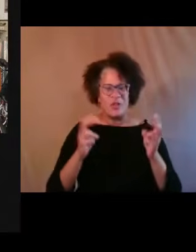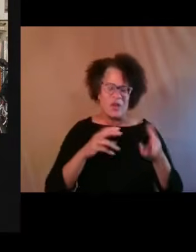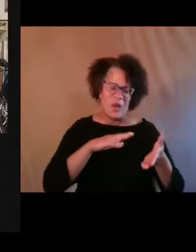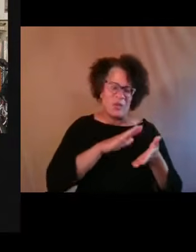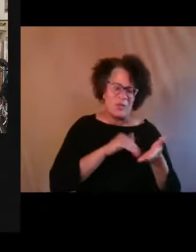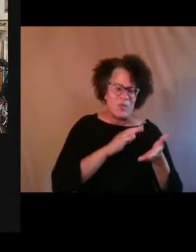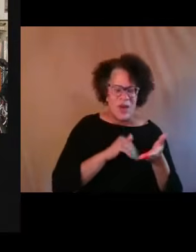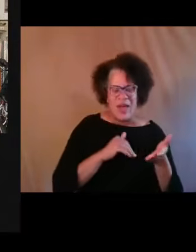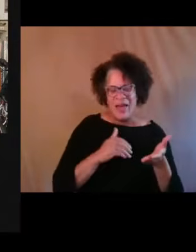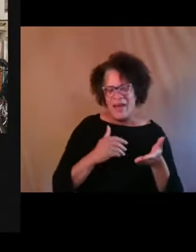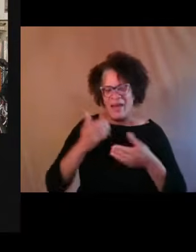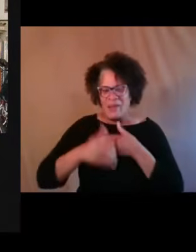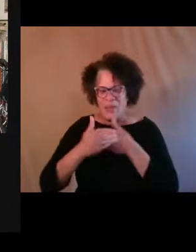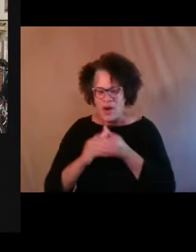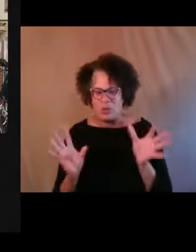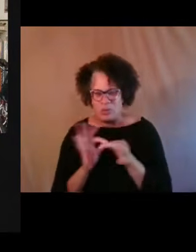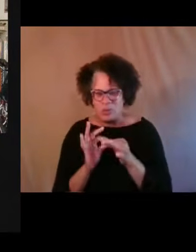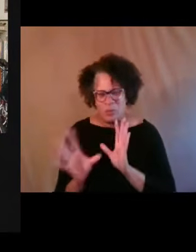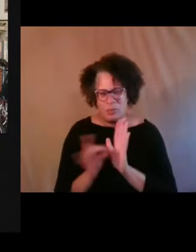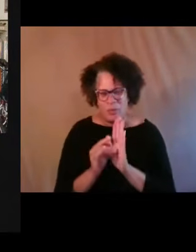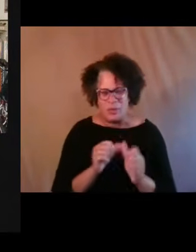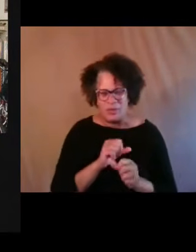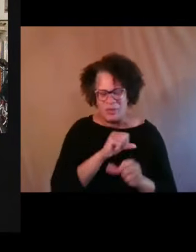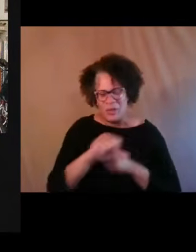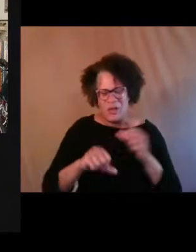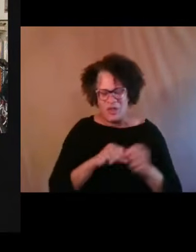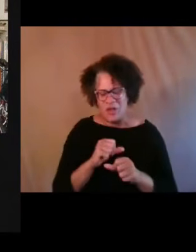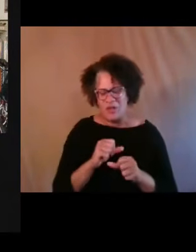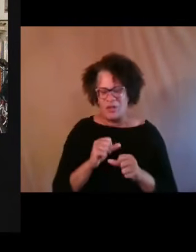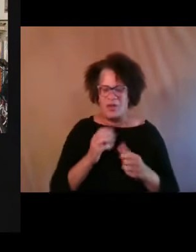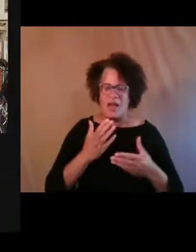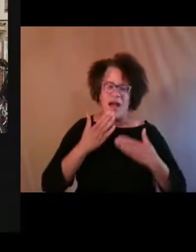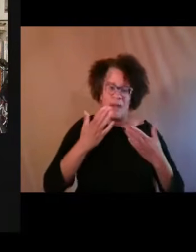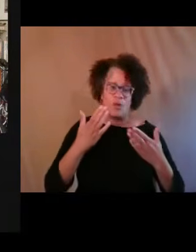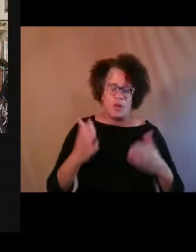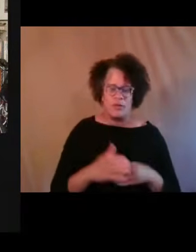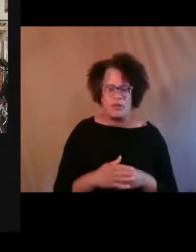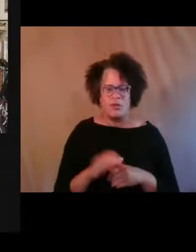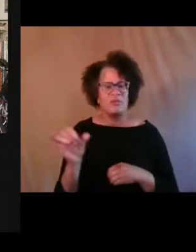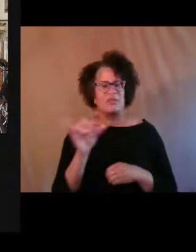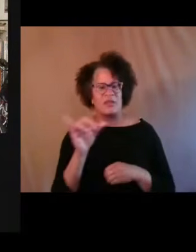I'm so grateful. Yes. Likewise, Angel. So we thank you so much.